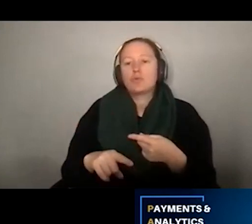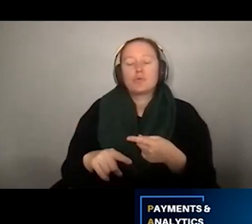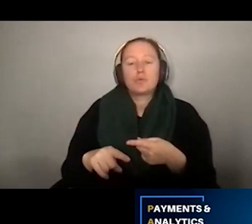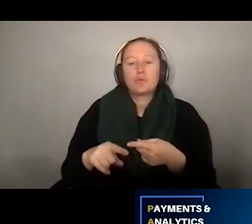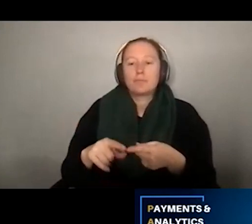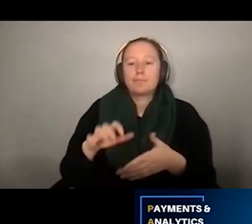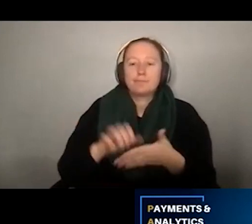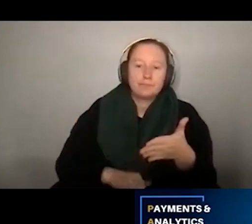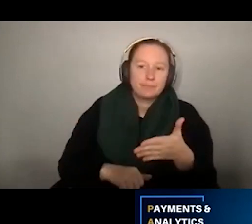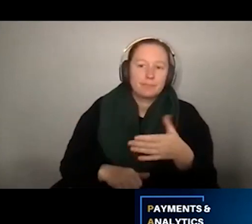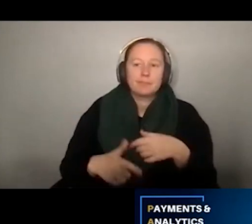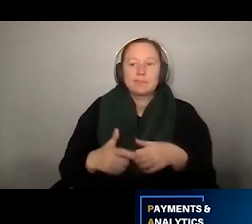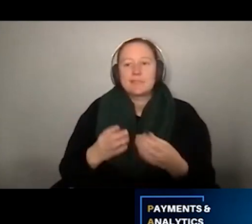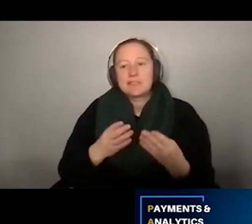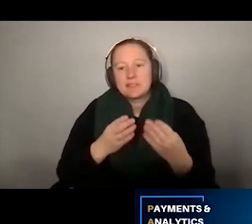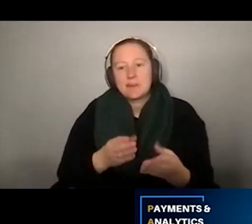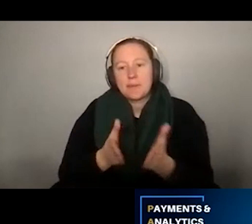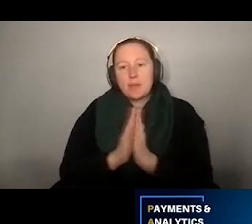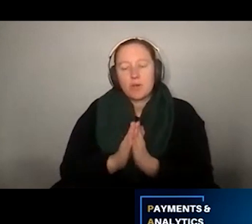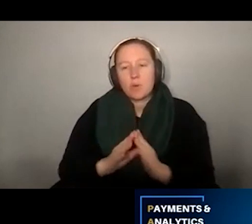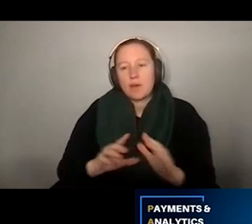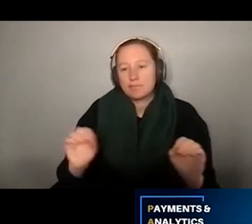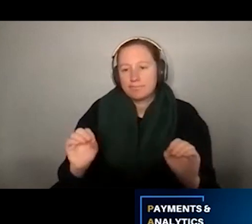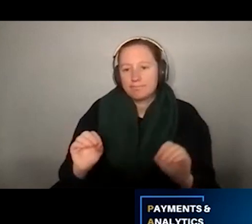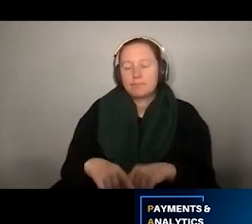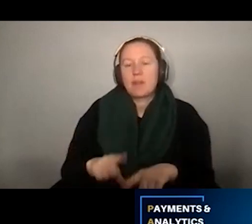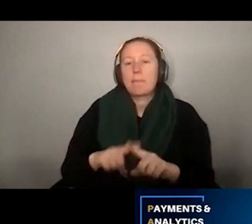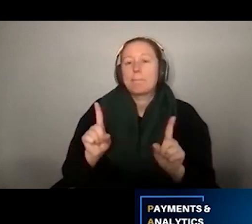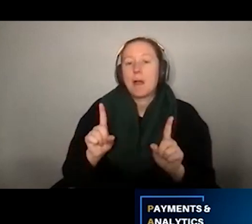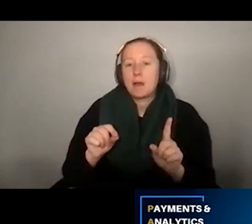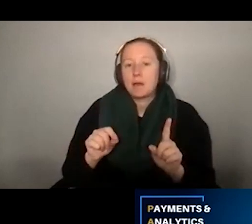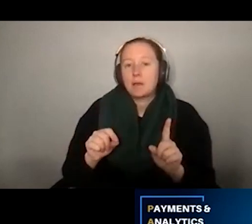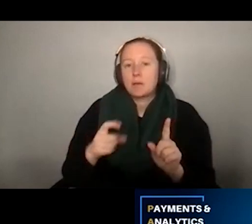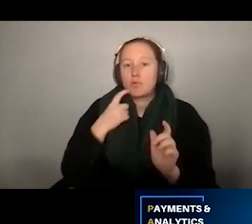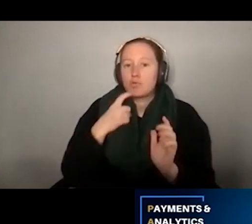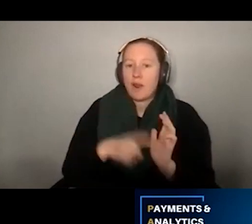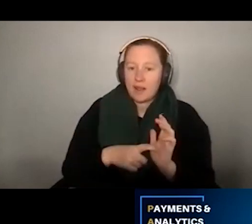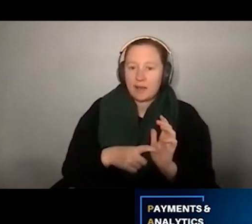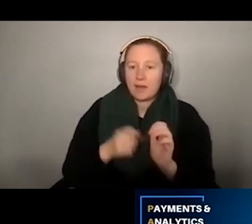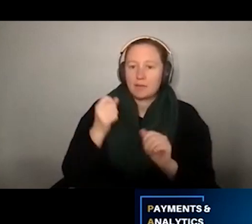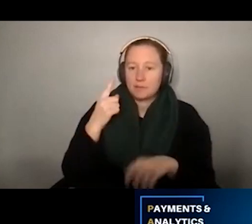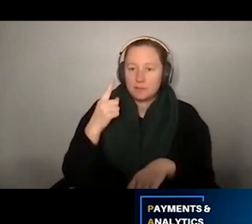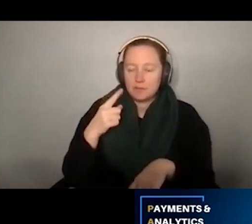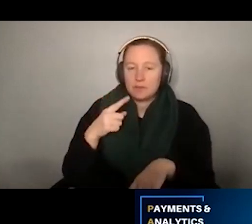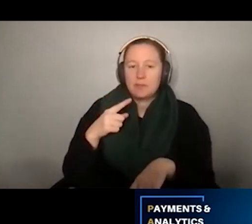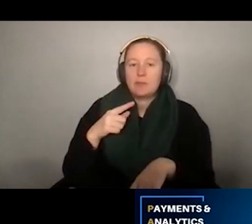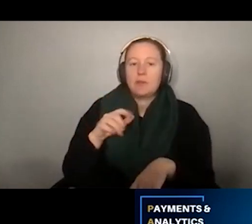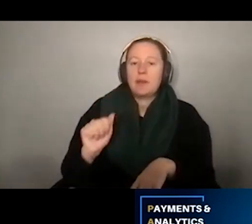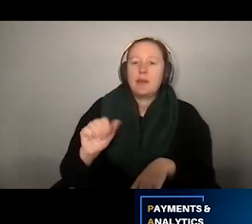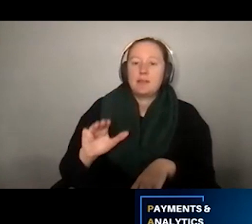submit requests specifically but recognize that ACMS provides